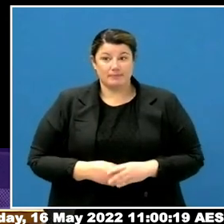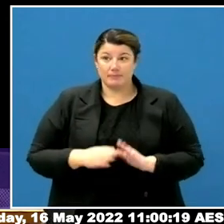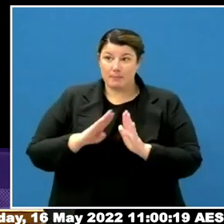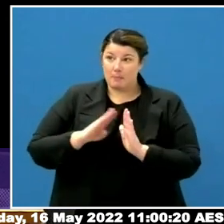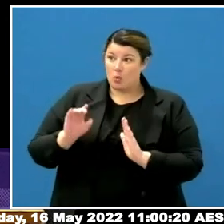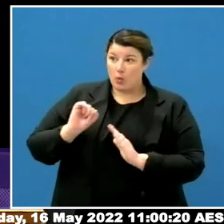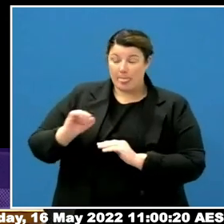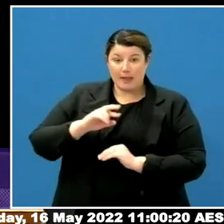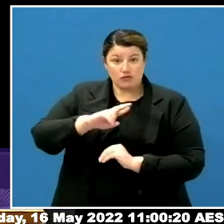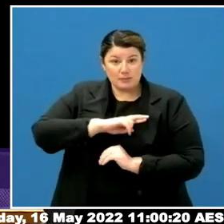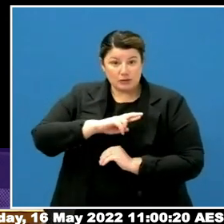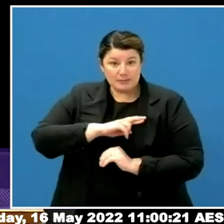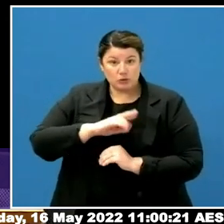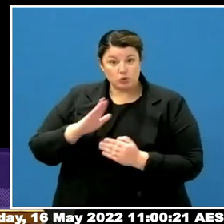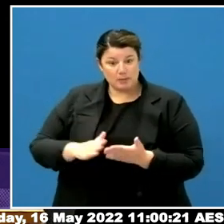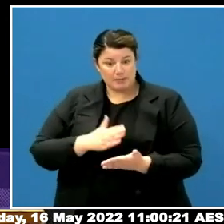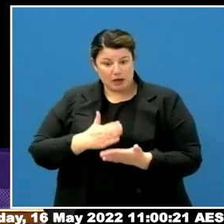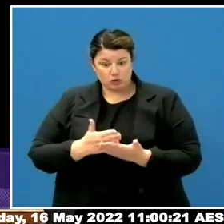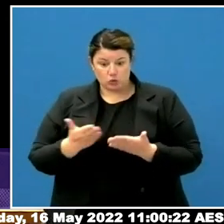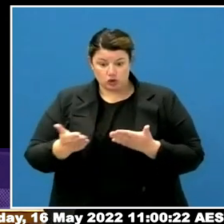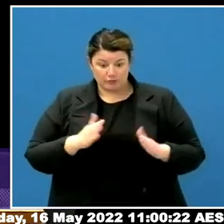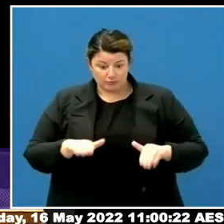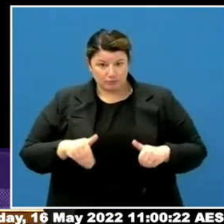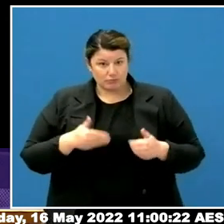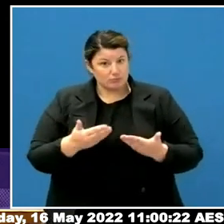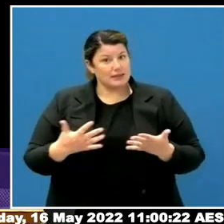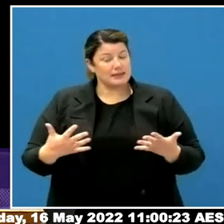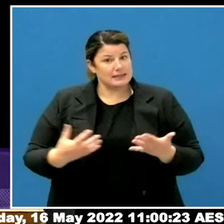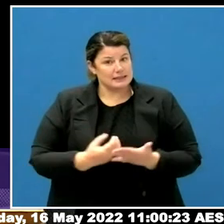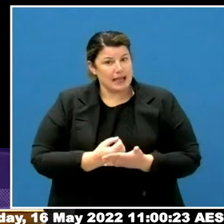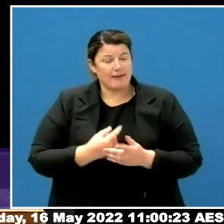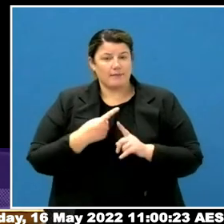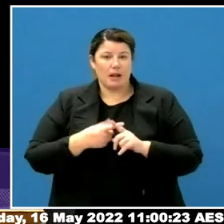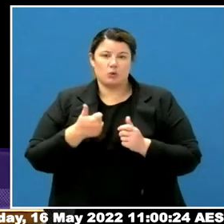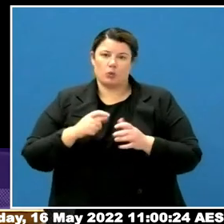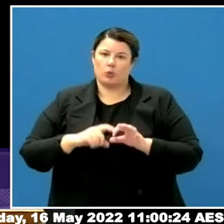safety and quality of services provided by Afford to its clients.